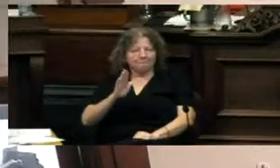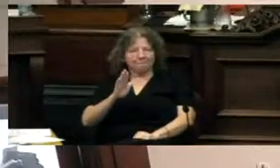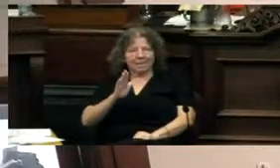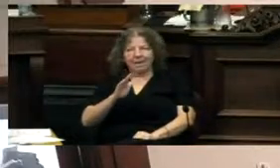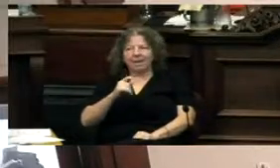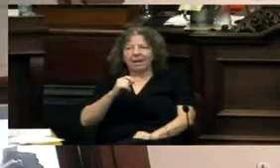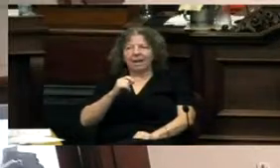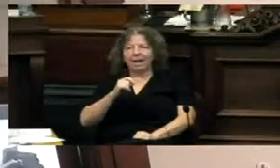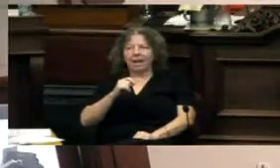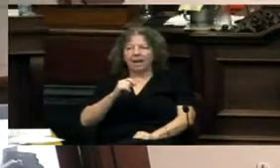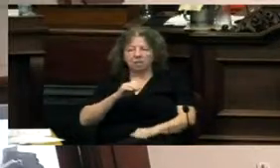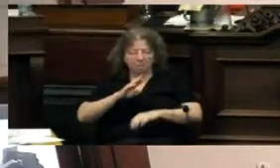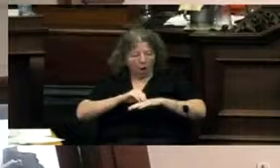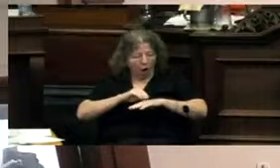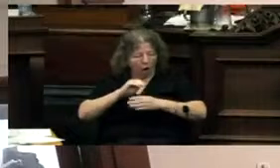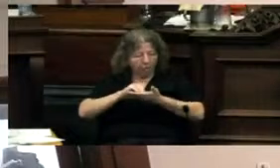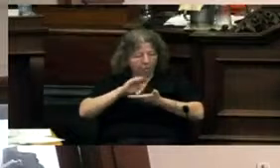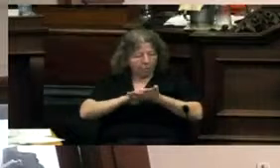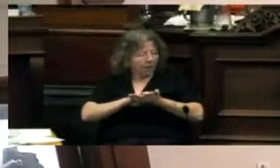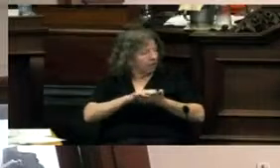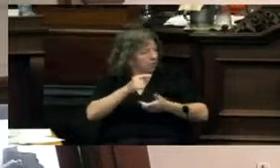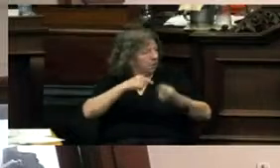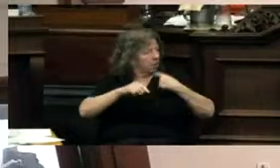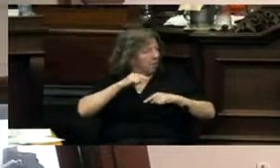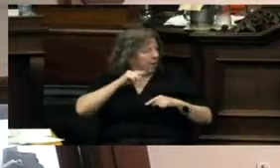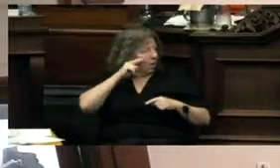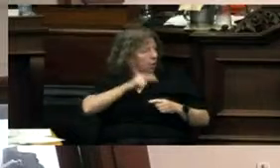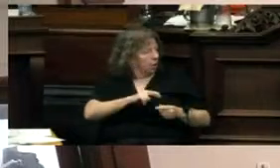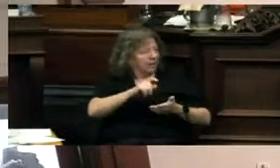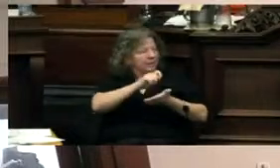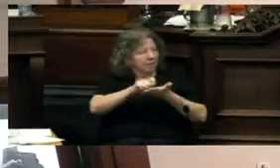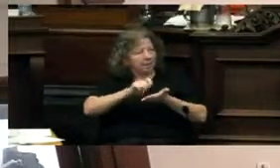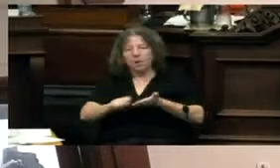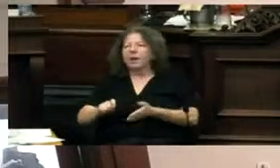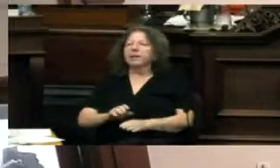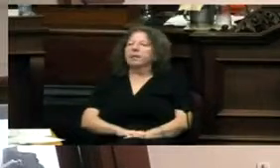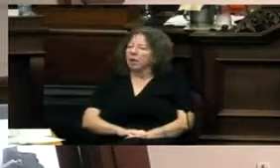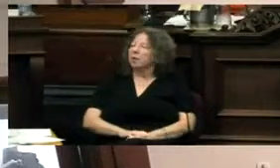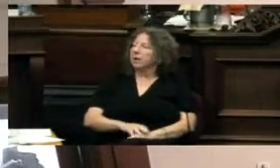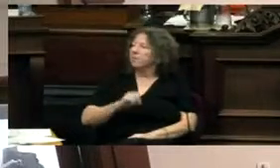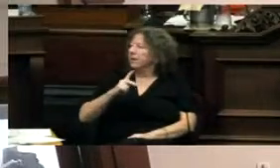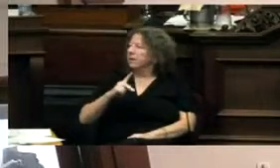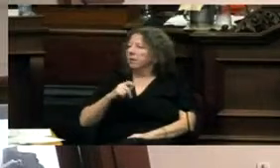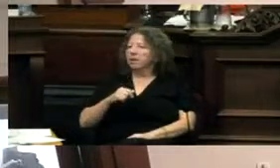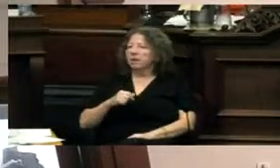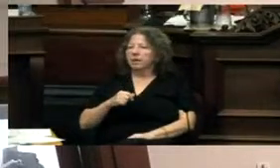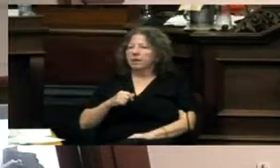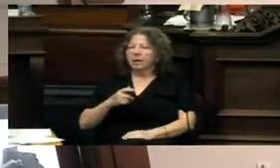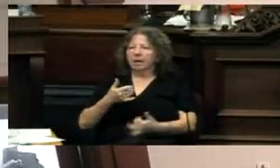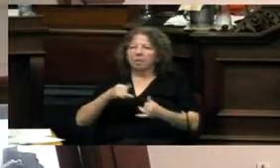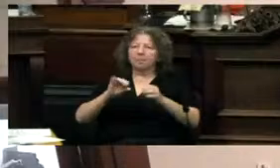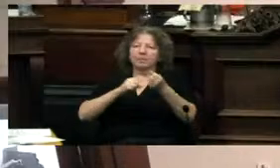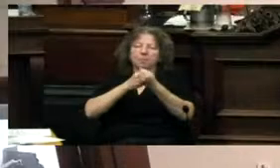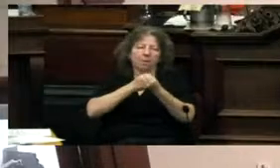we'll consider it as it comes. Right. So it's I mean just to be